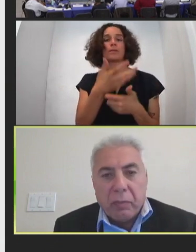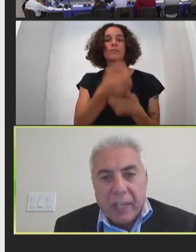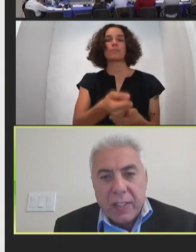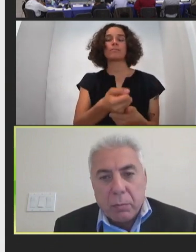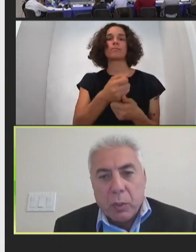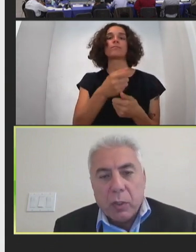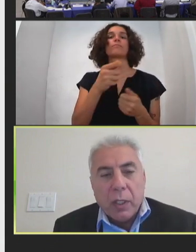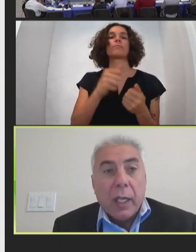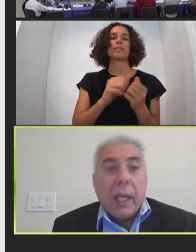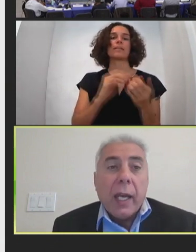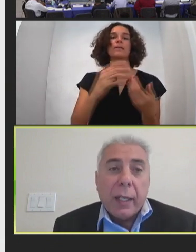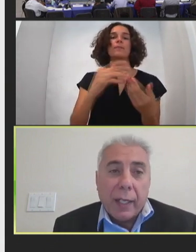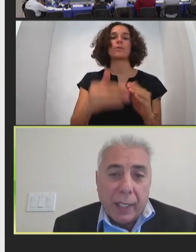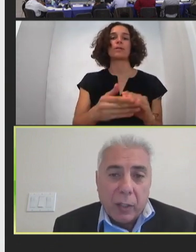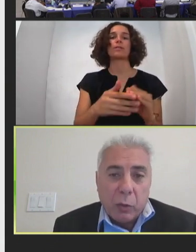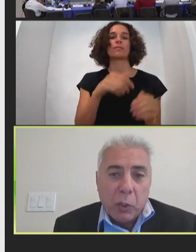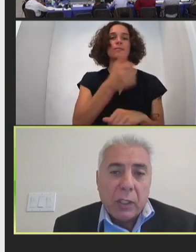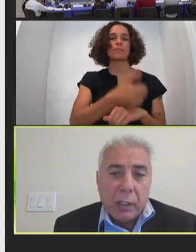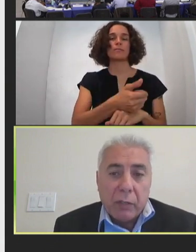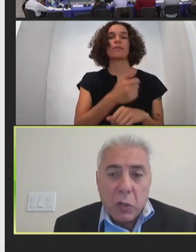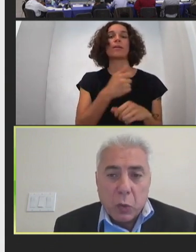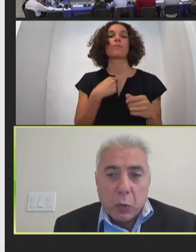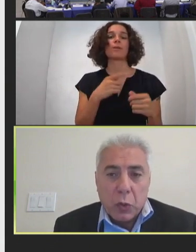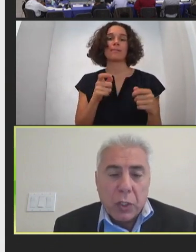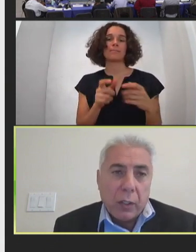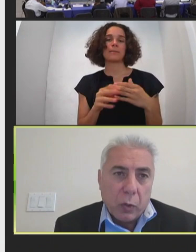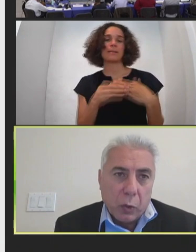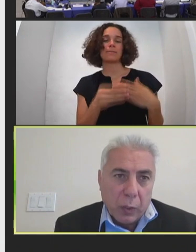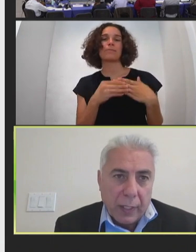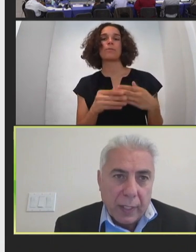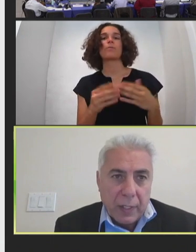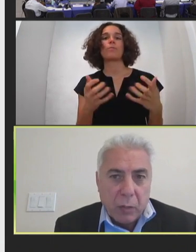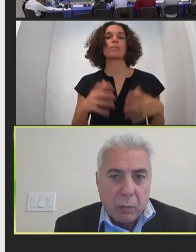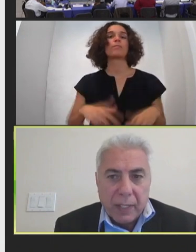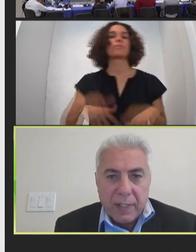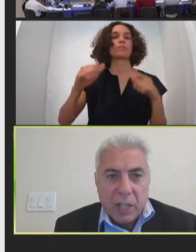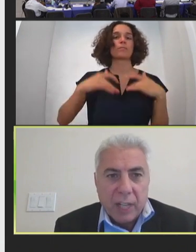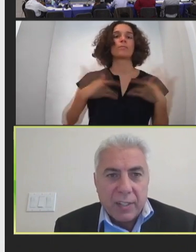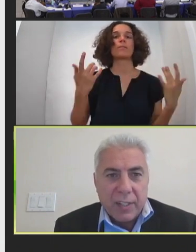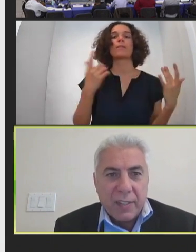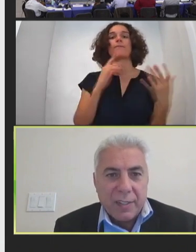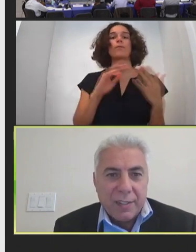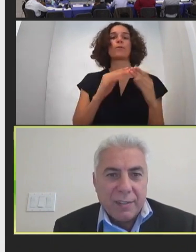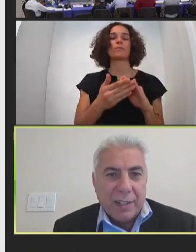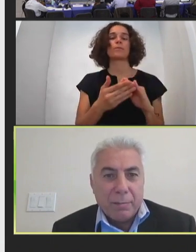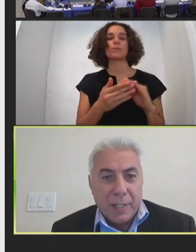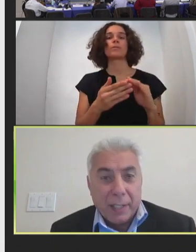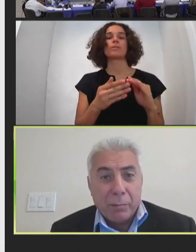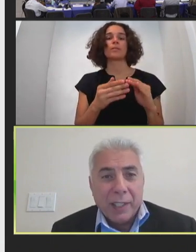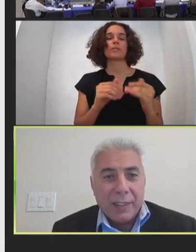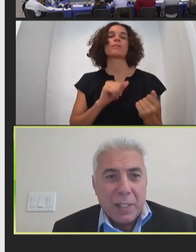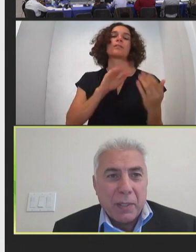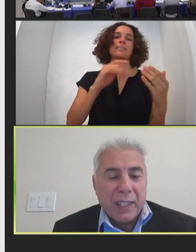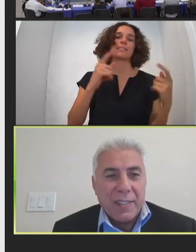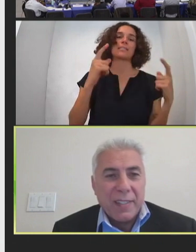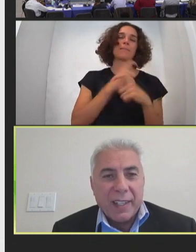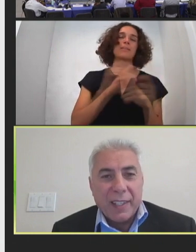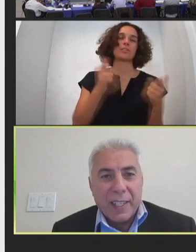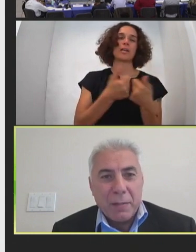flexible and again, community-driven solutions in order to address these complex challenges. I'm seeing I'm done. This is my last slide. Next,